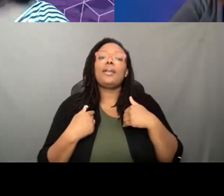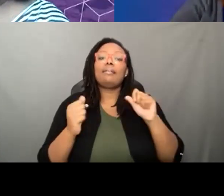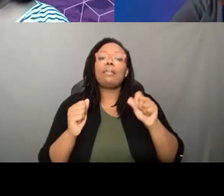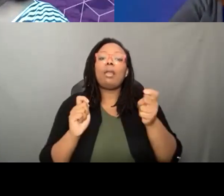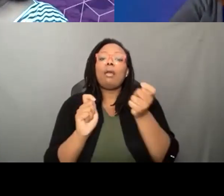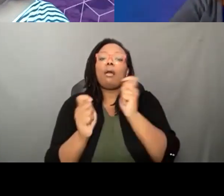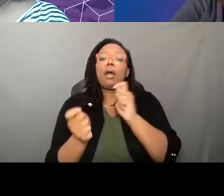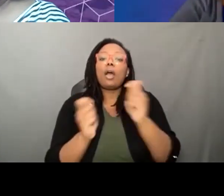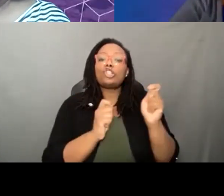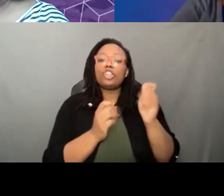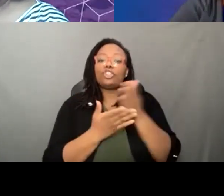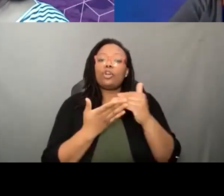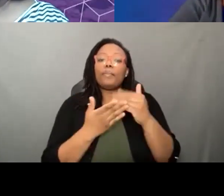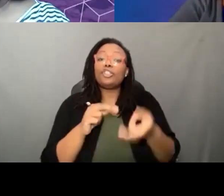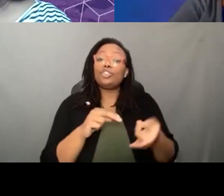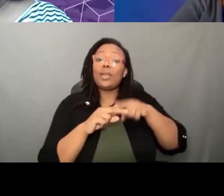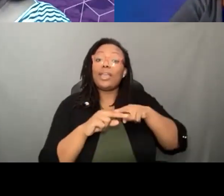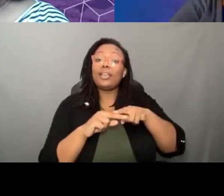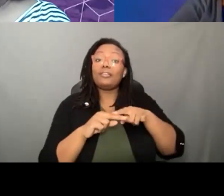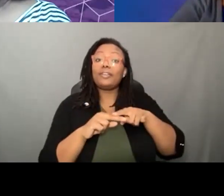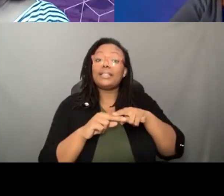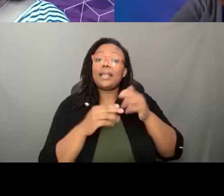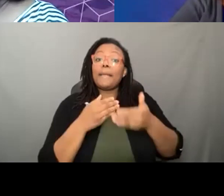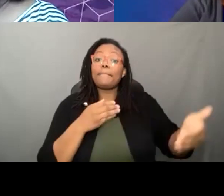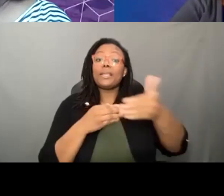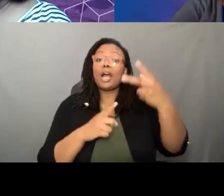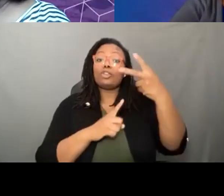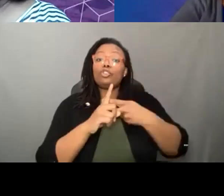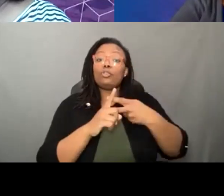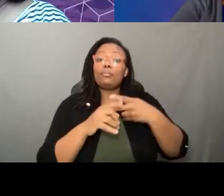to increase beyond two months post-award as long